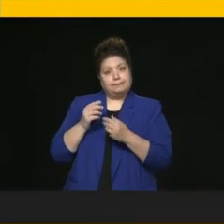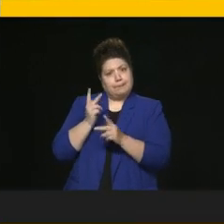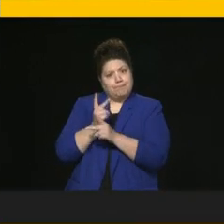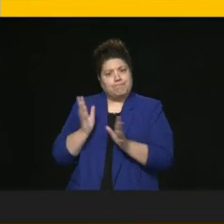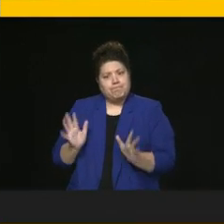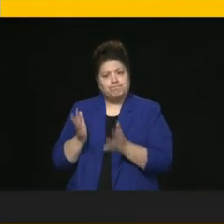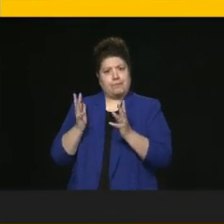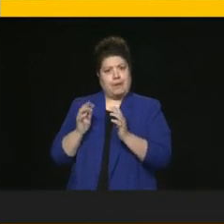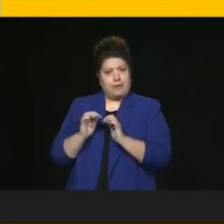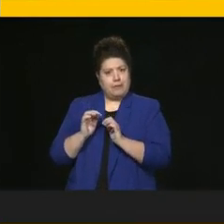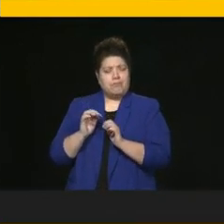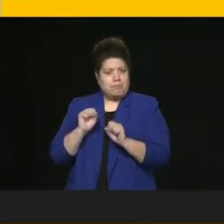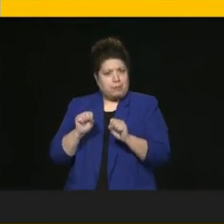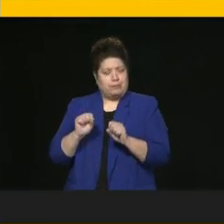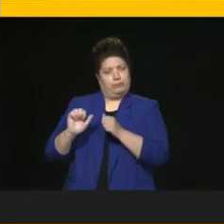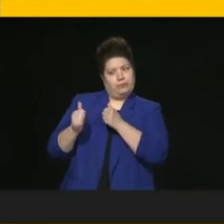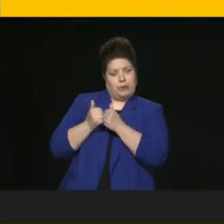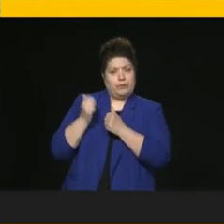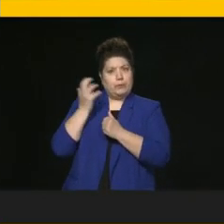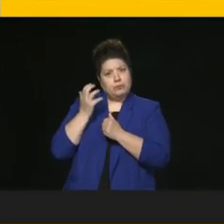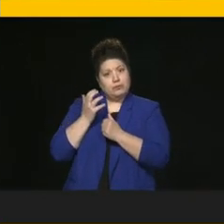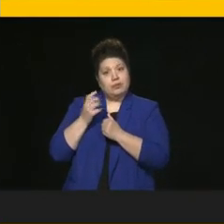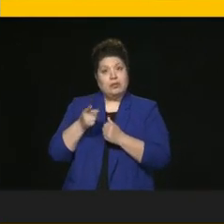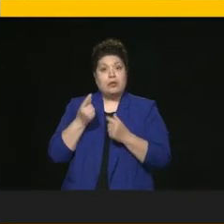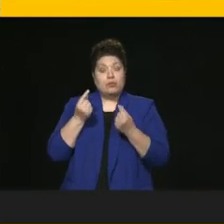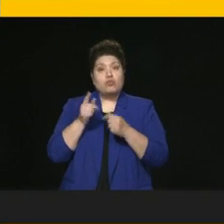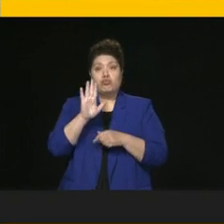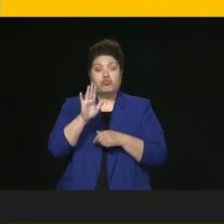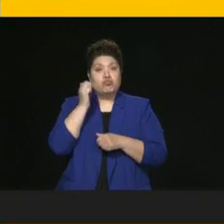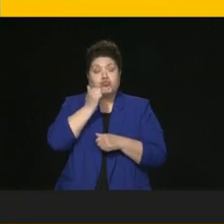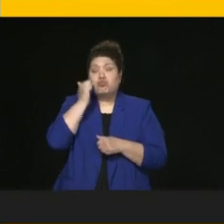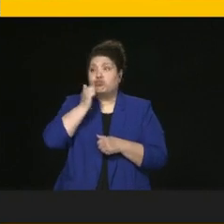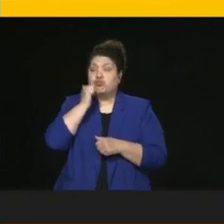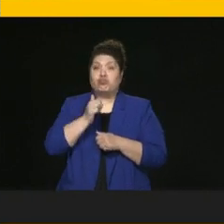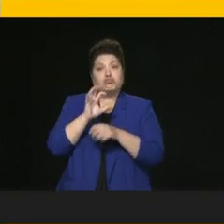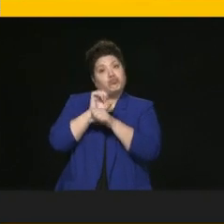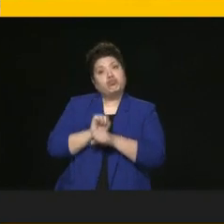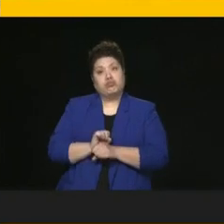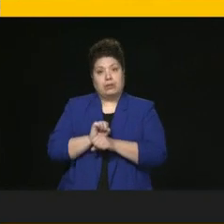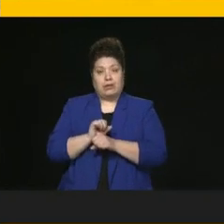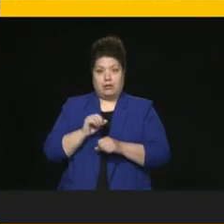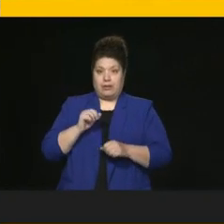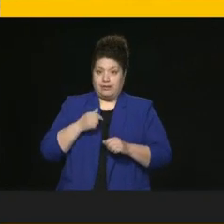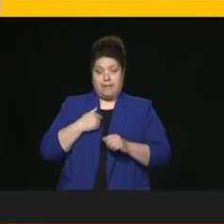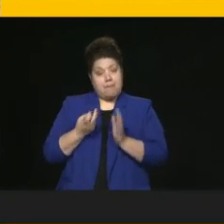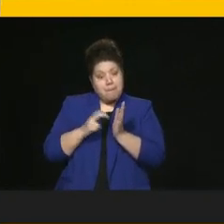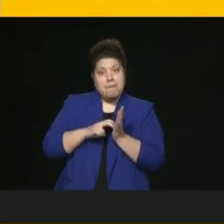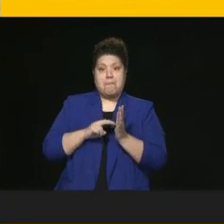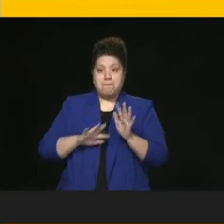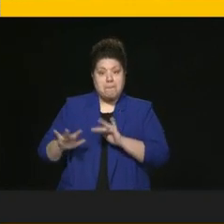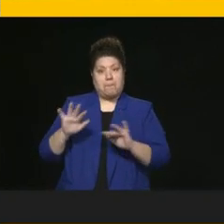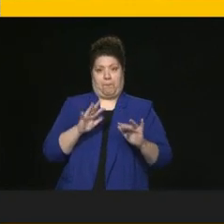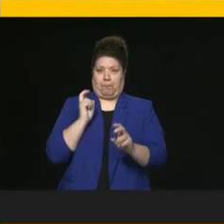EXPERIENCING. IT CAN BE DIFFICULT TO MAINTAIN ROUTINES. LAST WEEK WE TALKED ABOUT